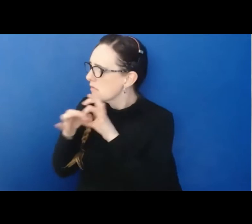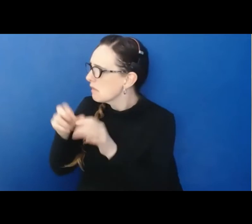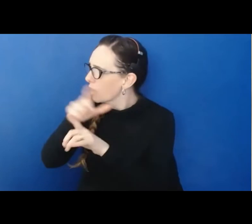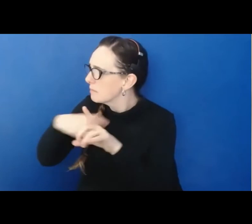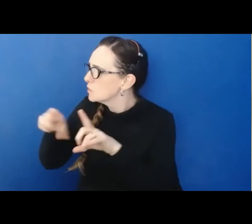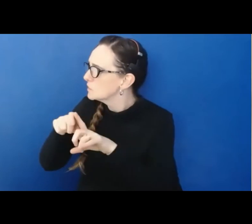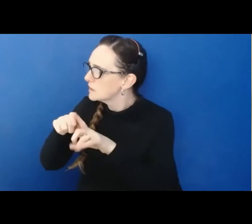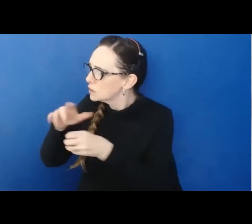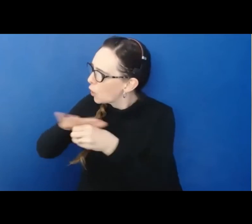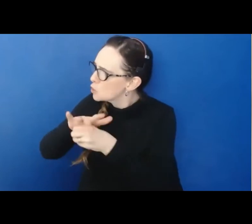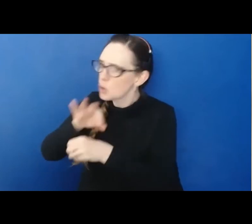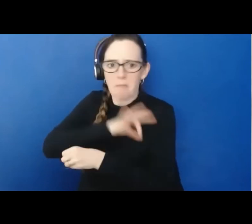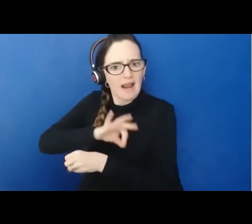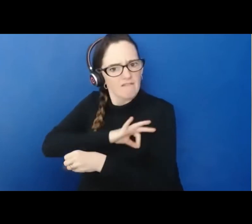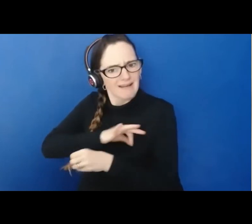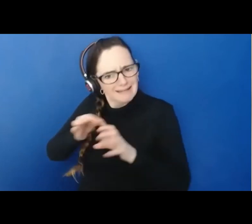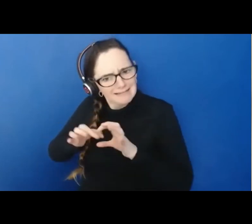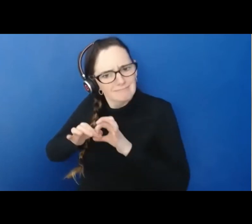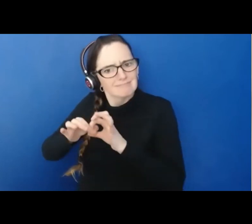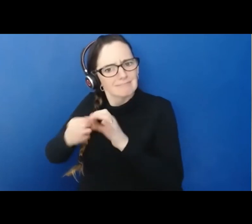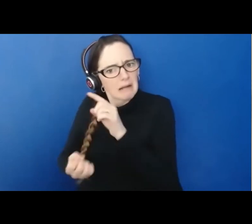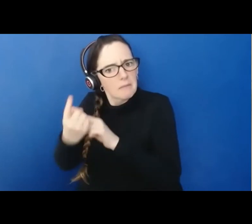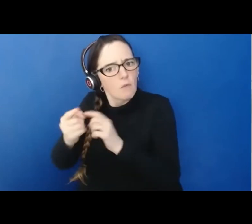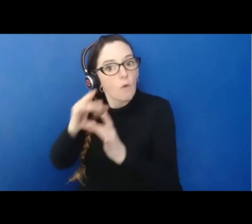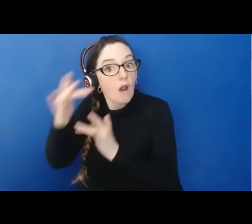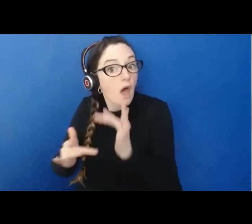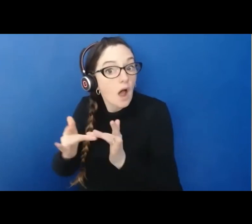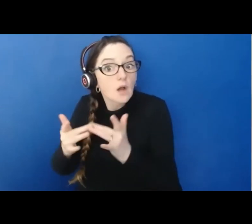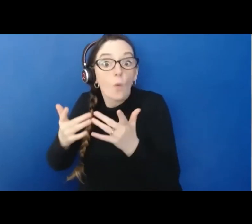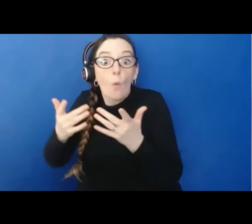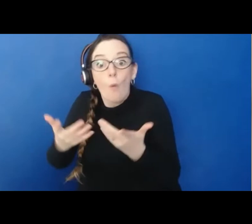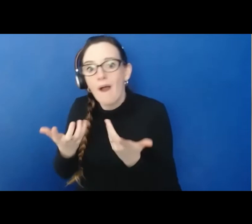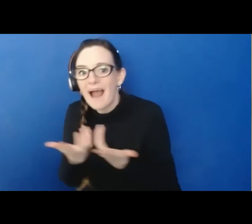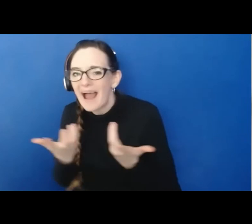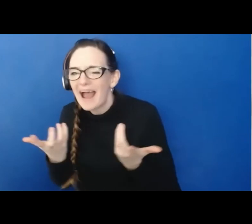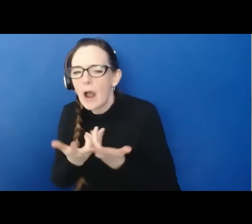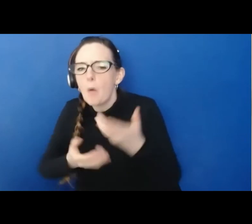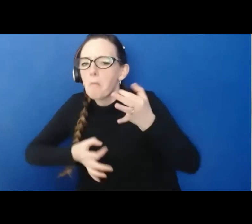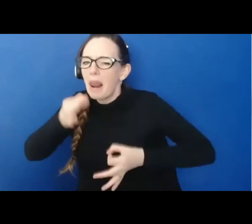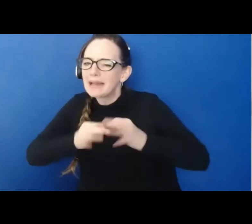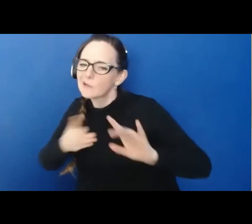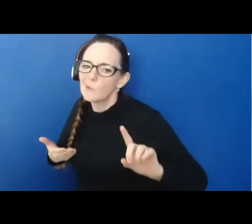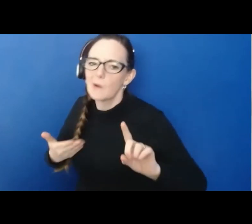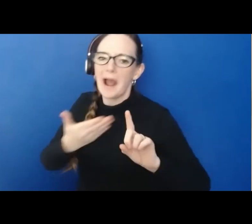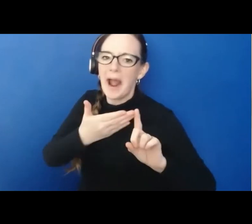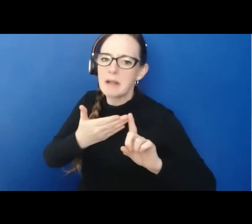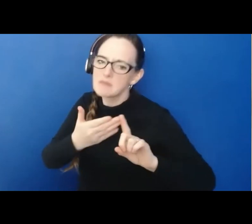And how social and political agendas have advanced or in some cases compromised when embracing any number of online technologies.